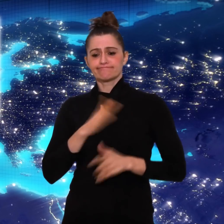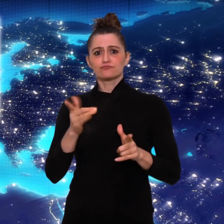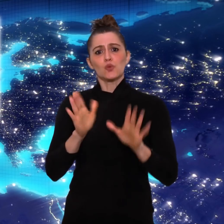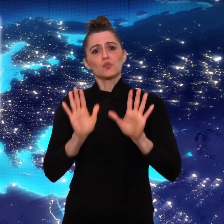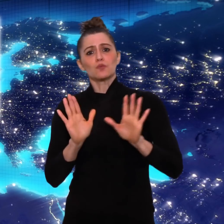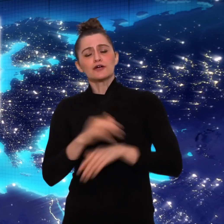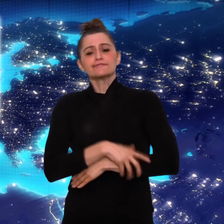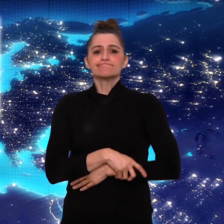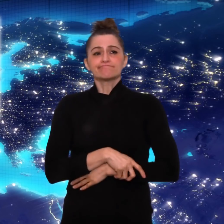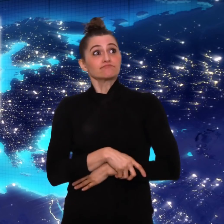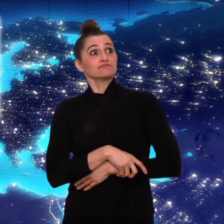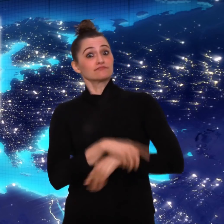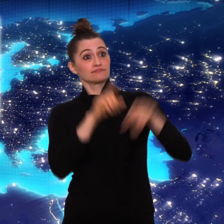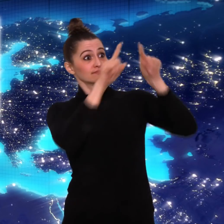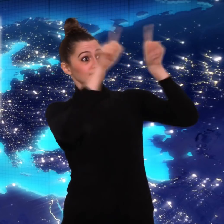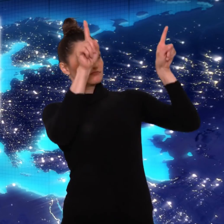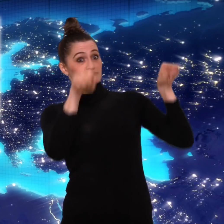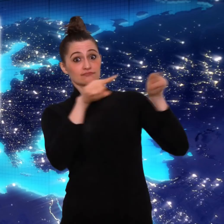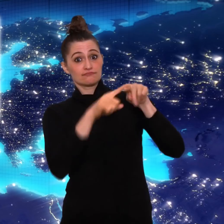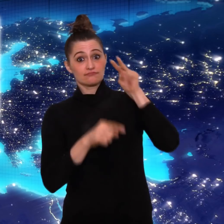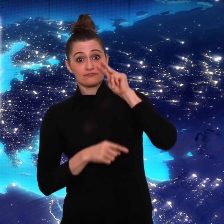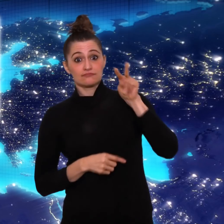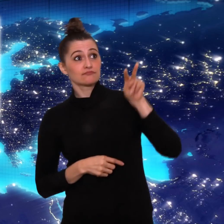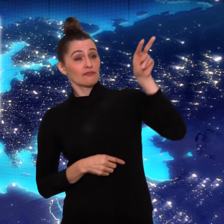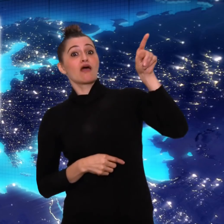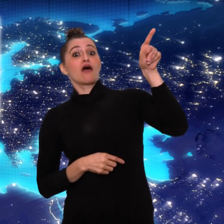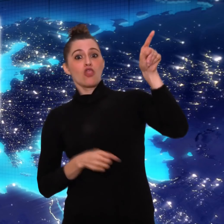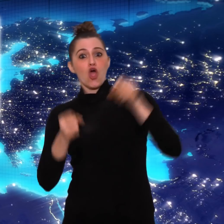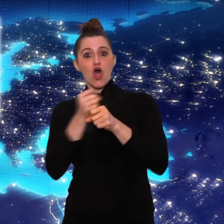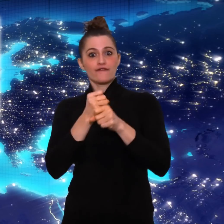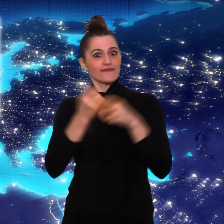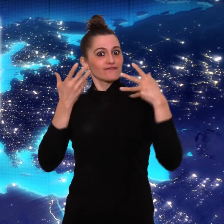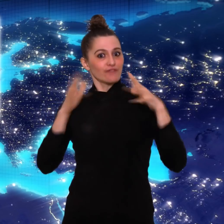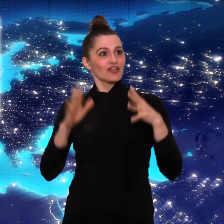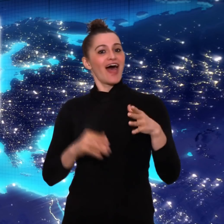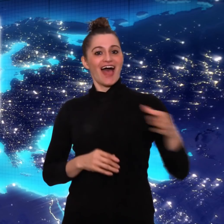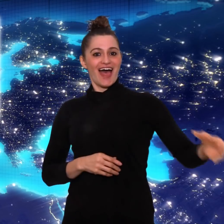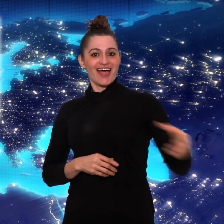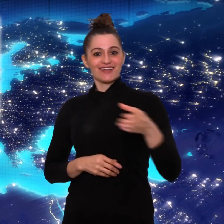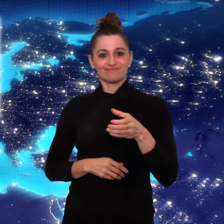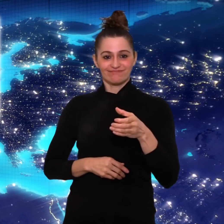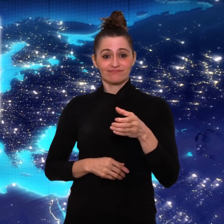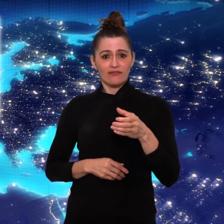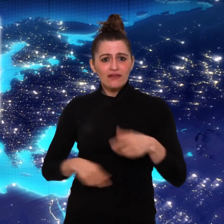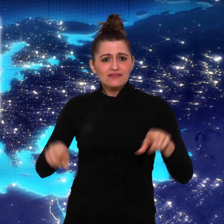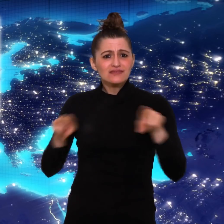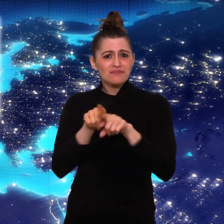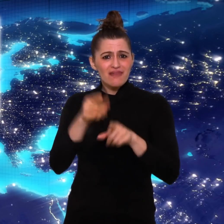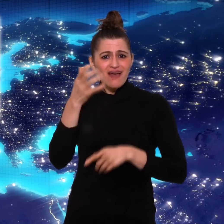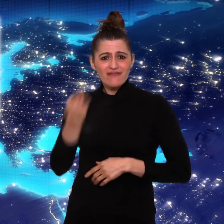throughout the space, and coffee